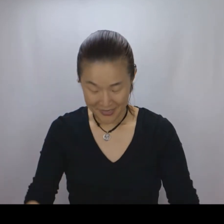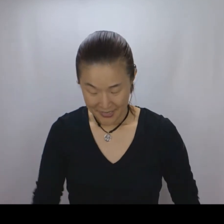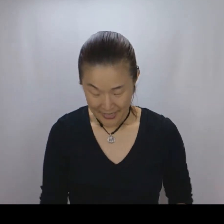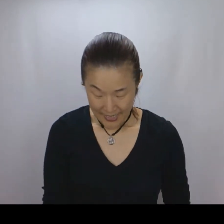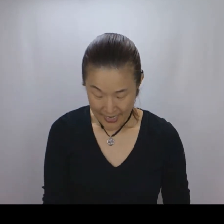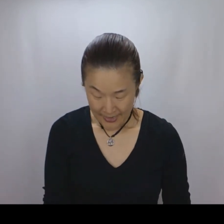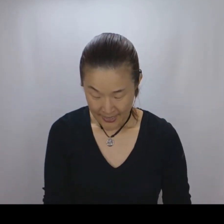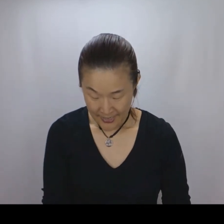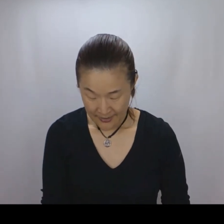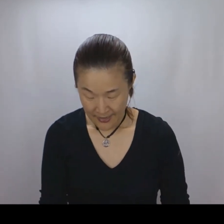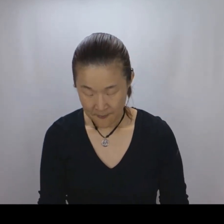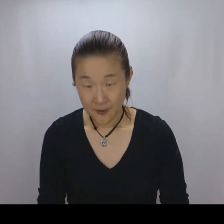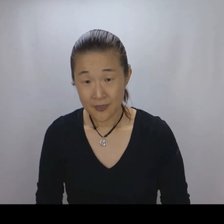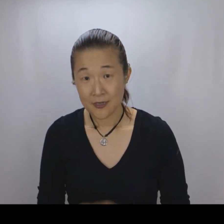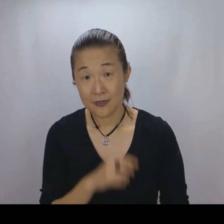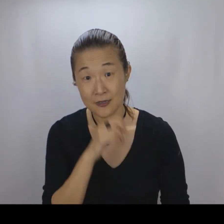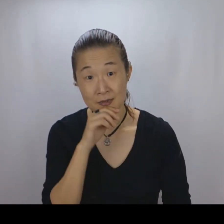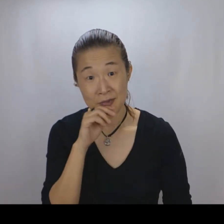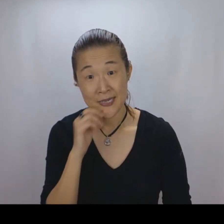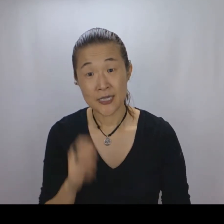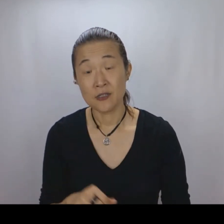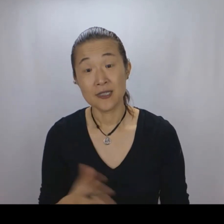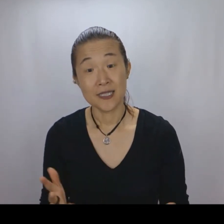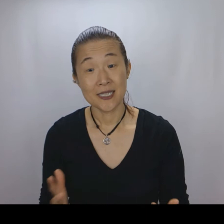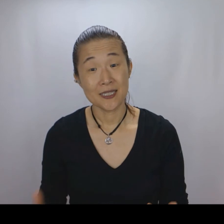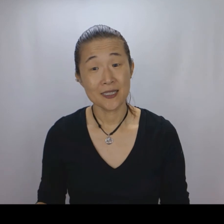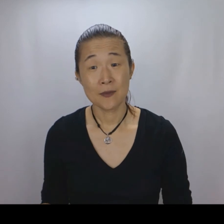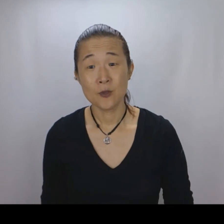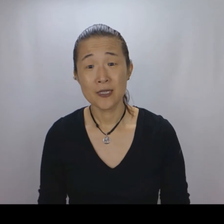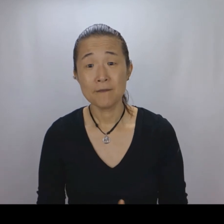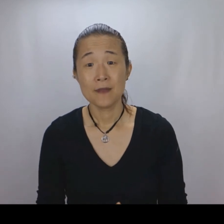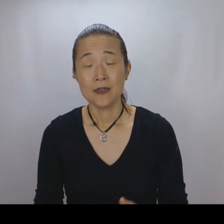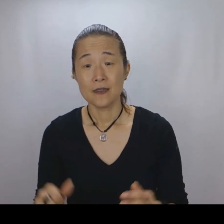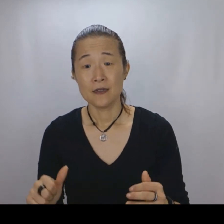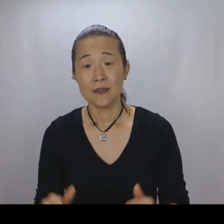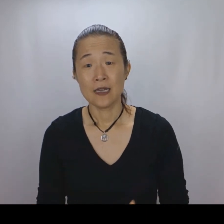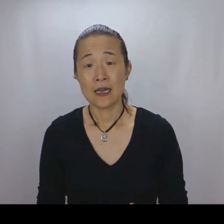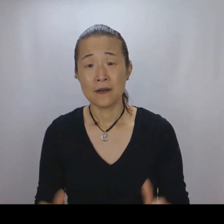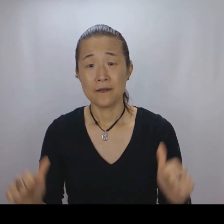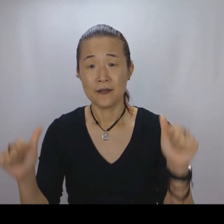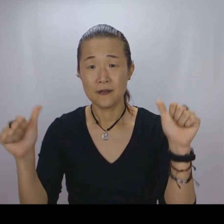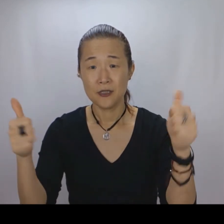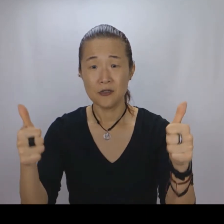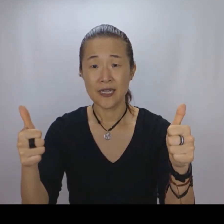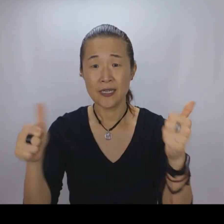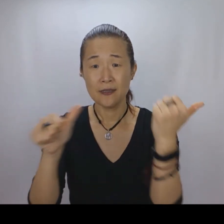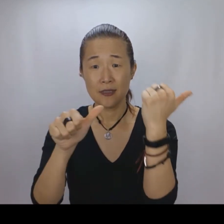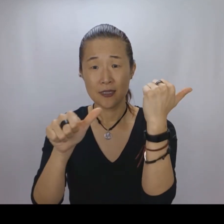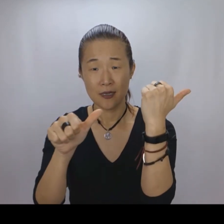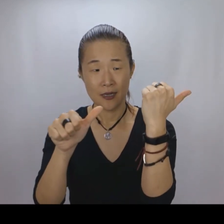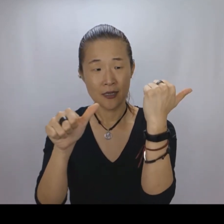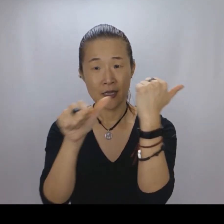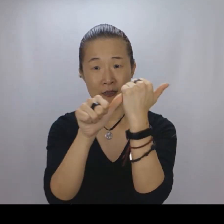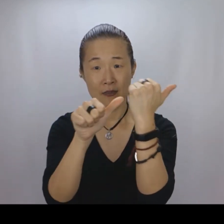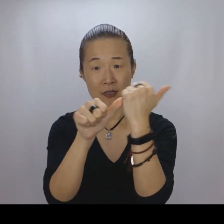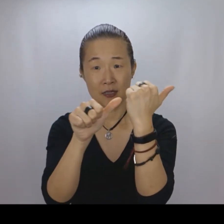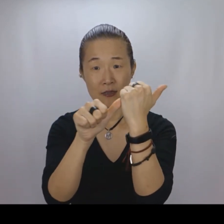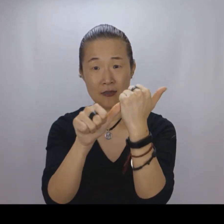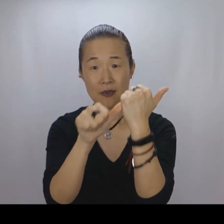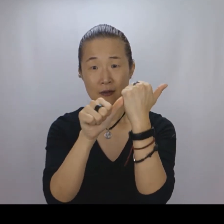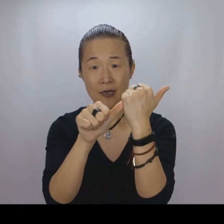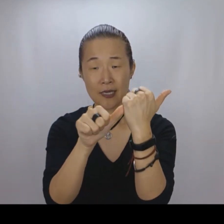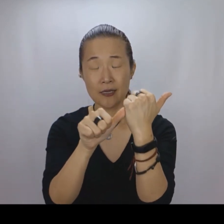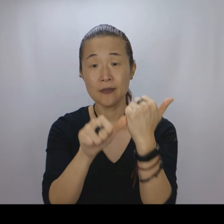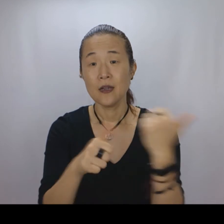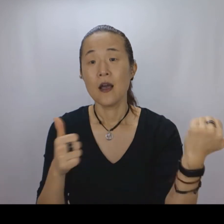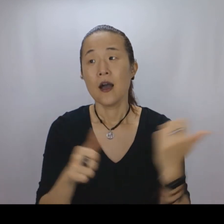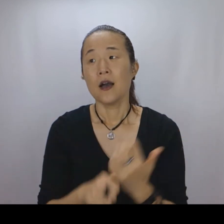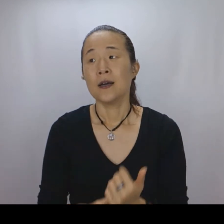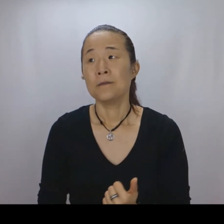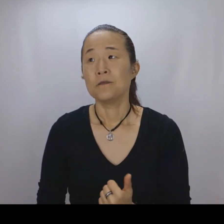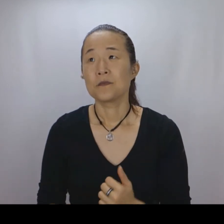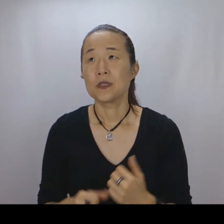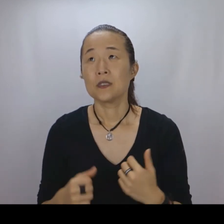And then at work you might need to assist someone so you have two 10's and then just right here.